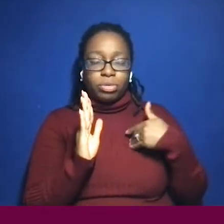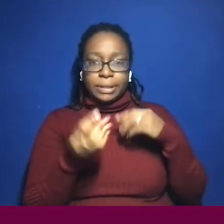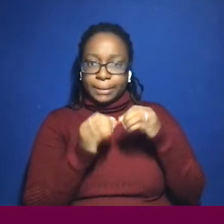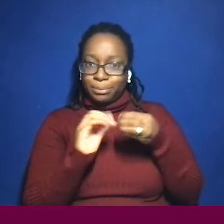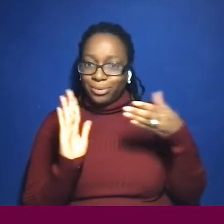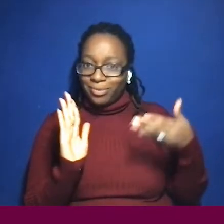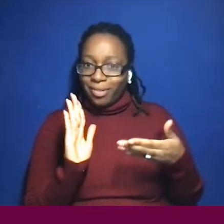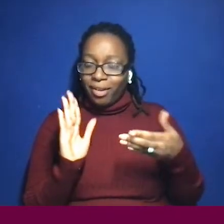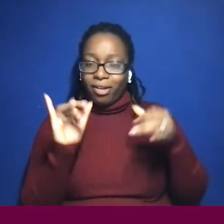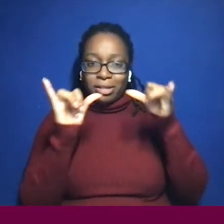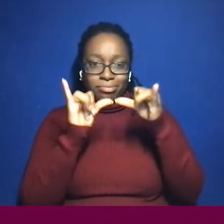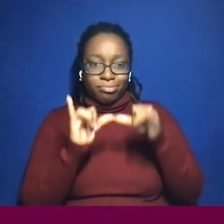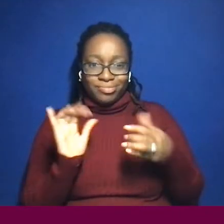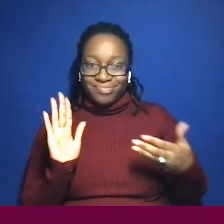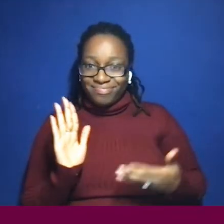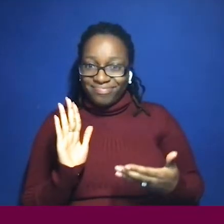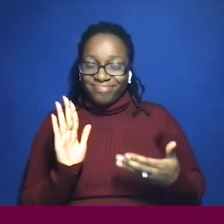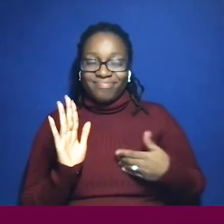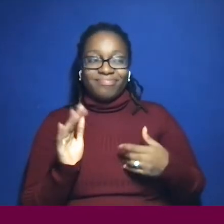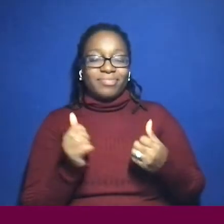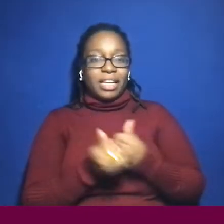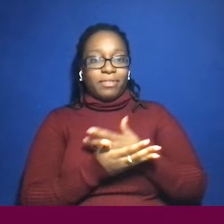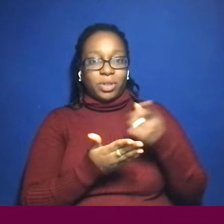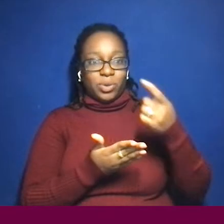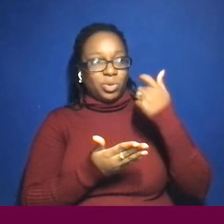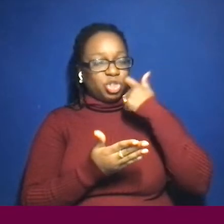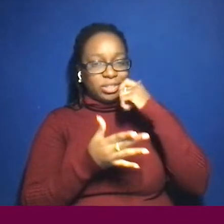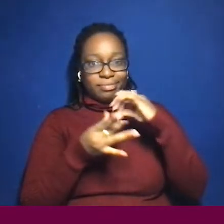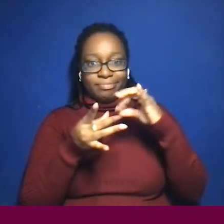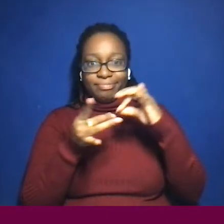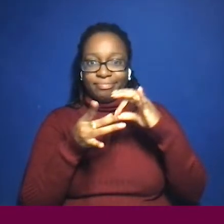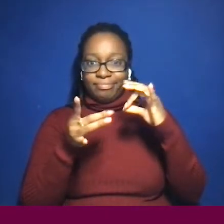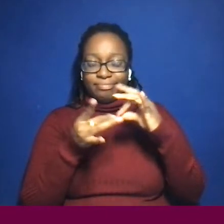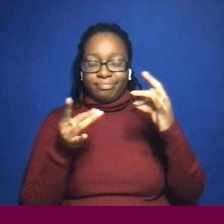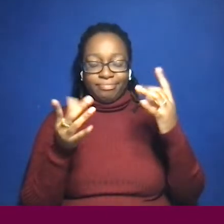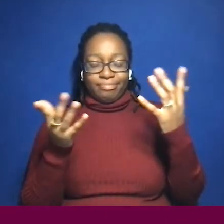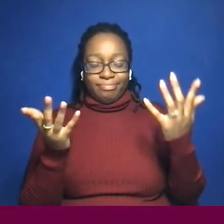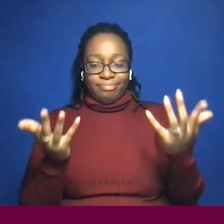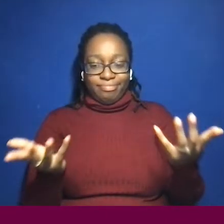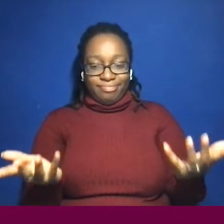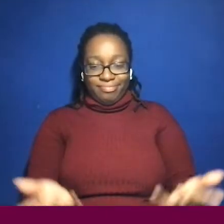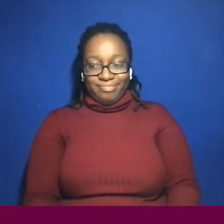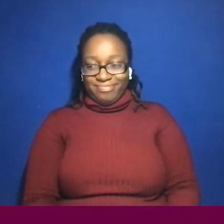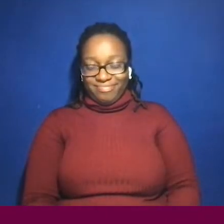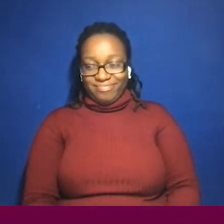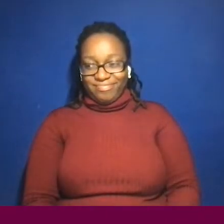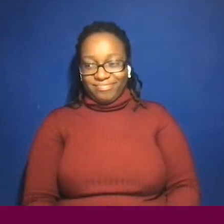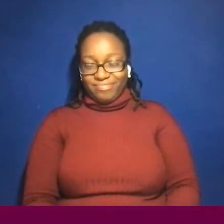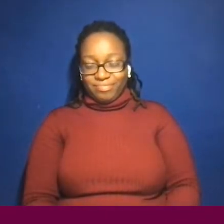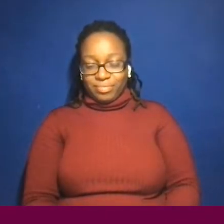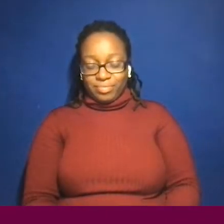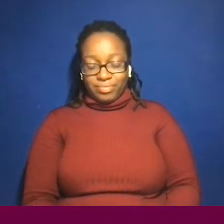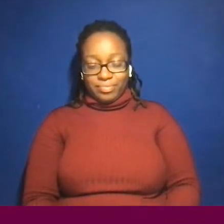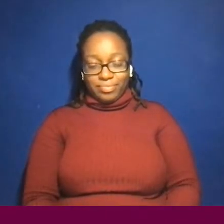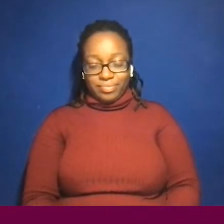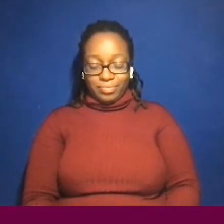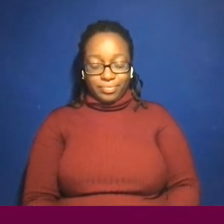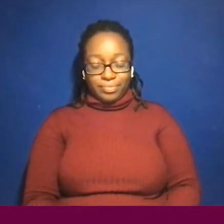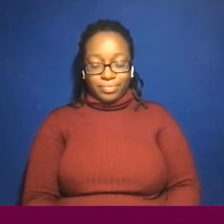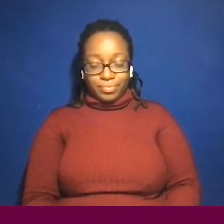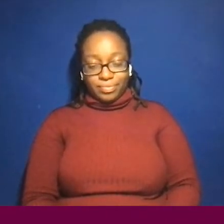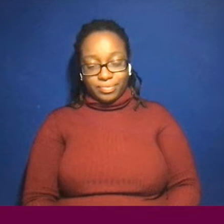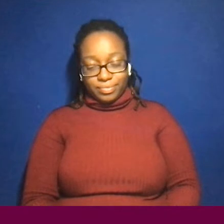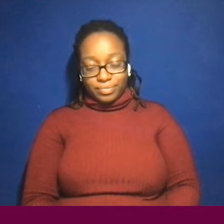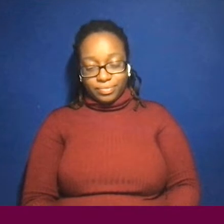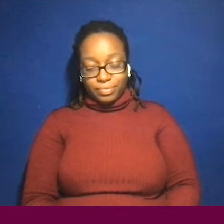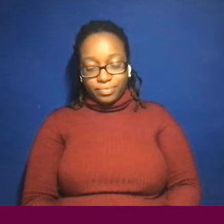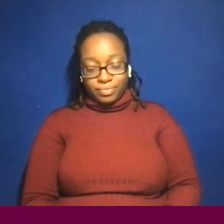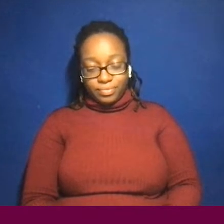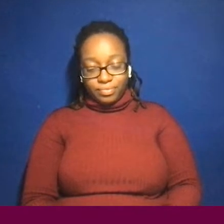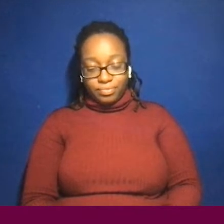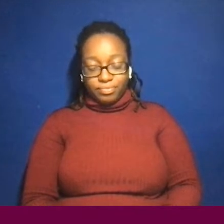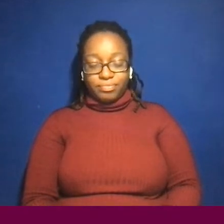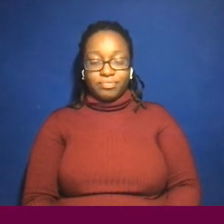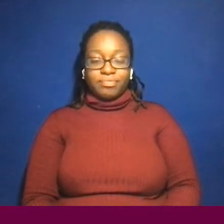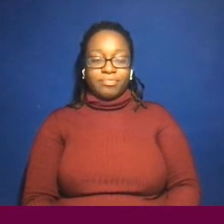the ones that you just cited are the horrific, just unthinkable but predictable in some way,